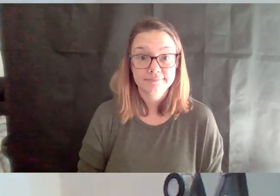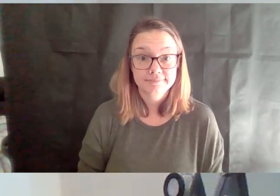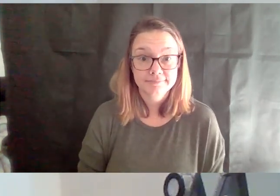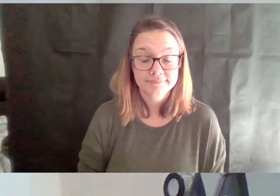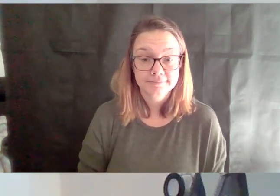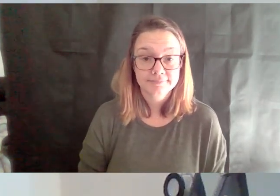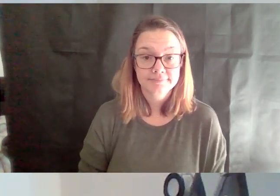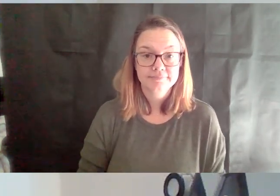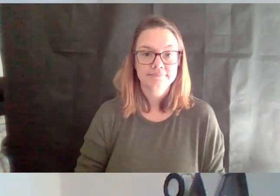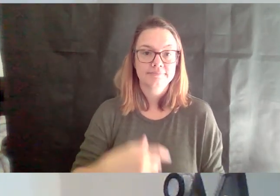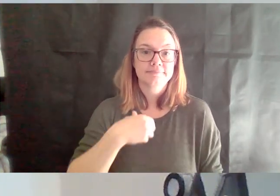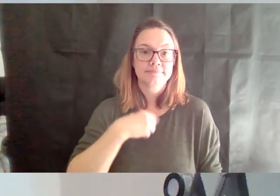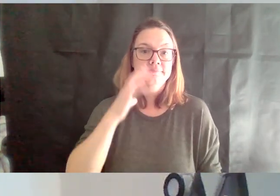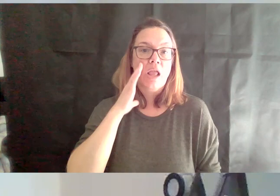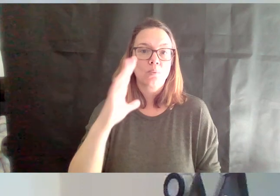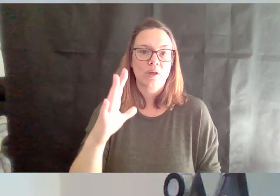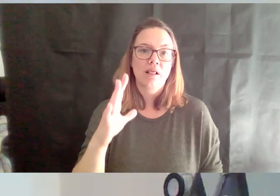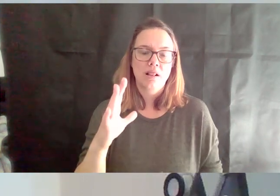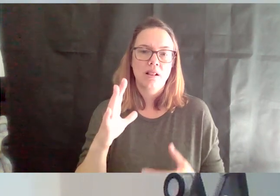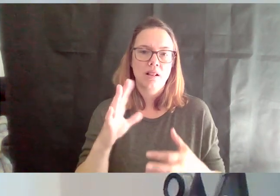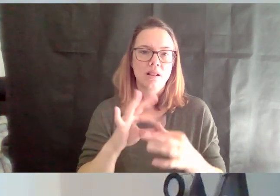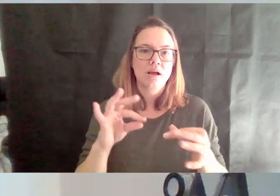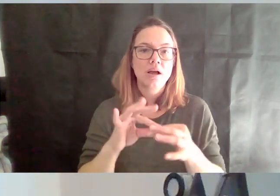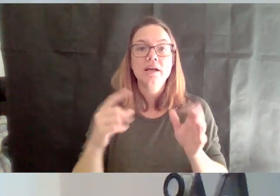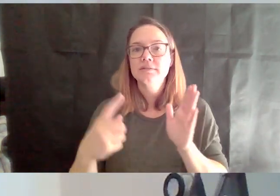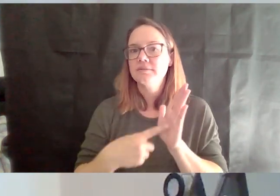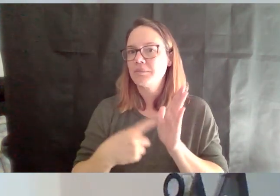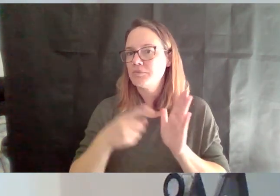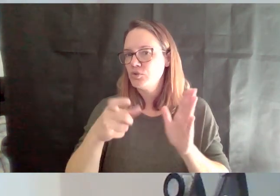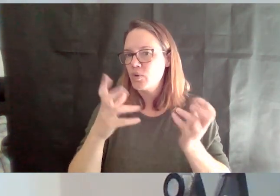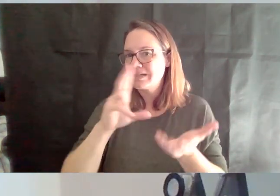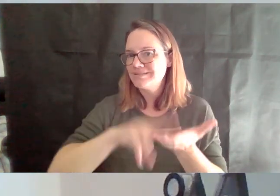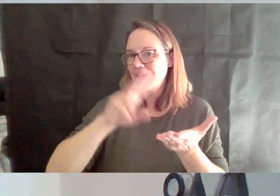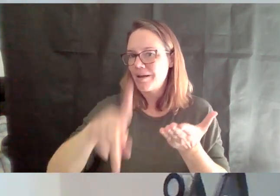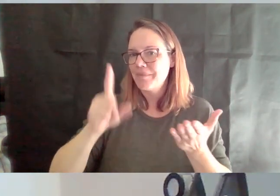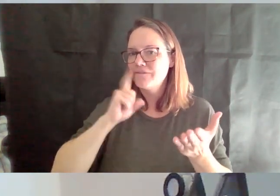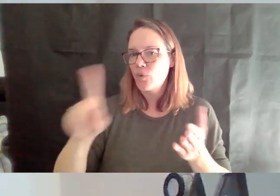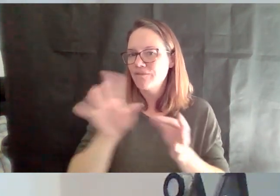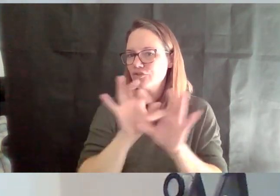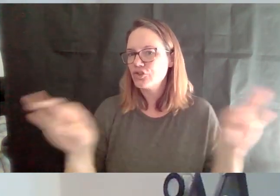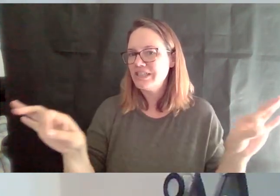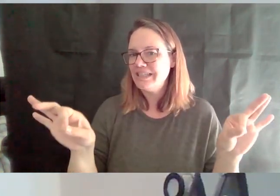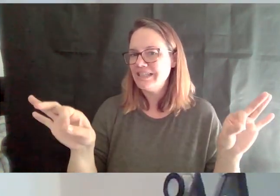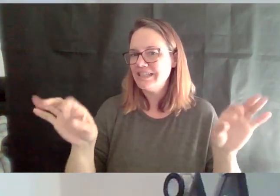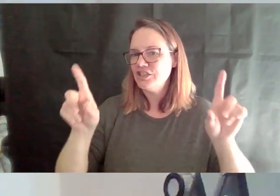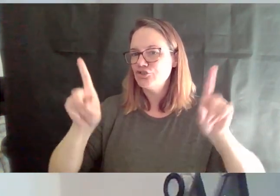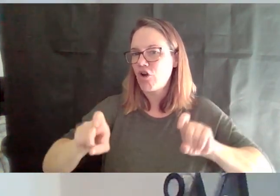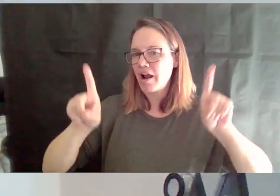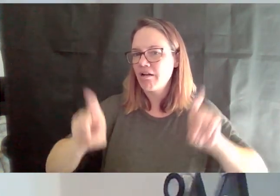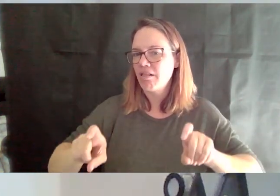I will say that sometimes you want to sign up for a free trial. Free's never free, you know.